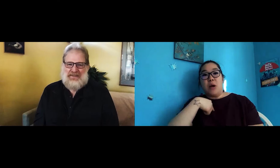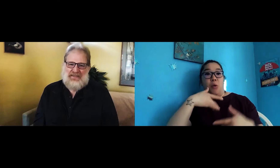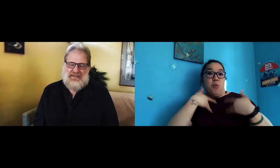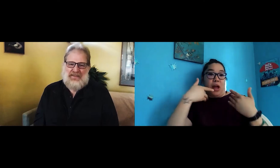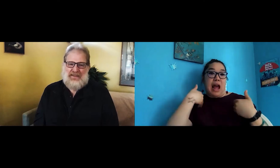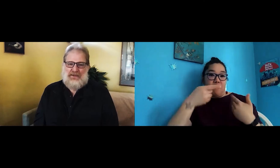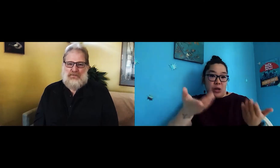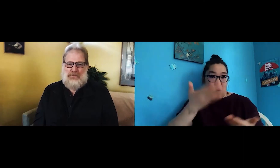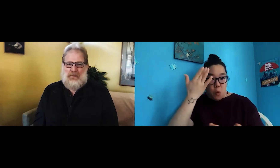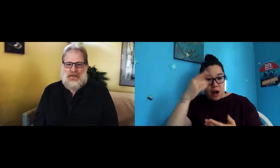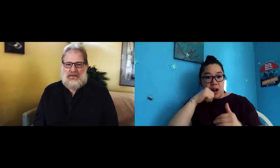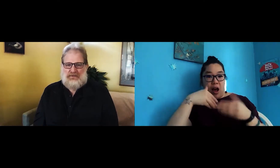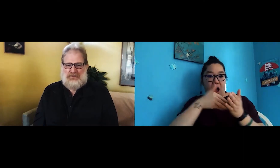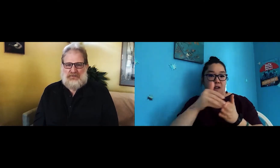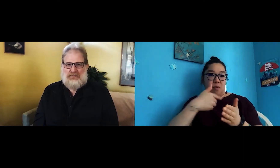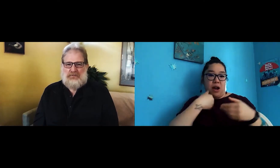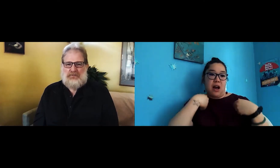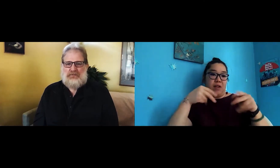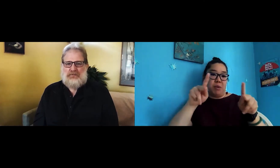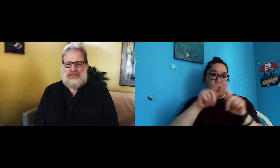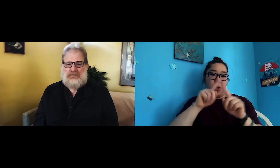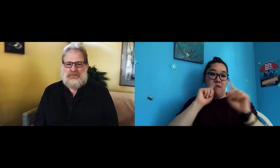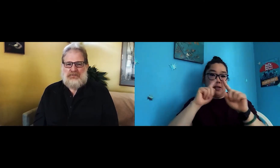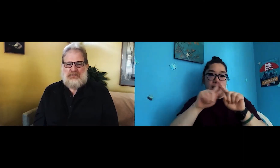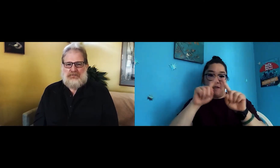We are thrilled to have you here today because it’s not often that we get a chance to have